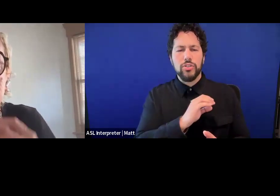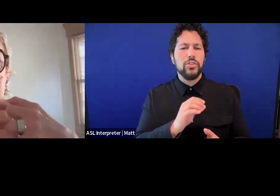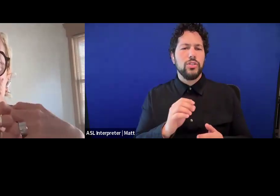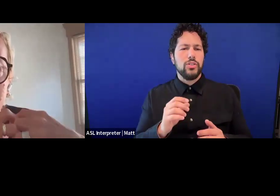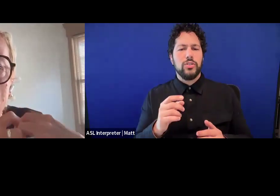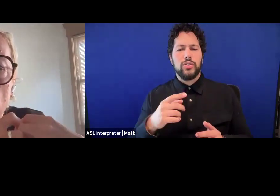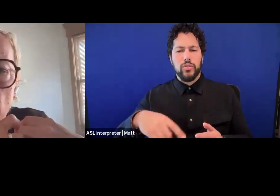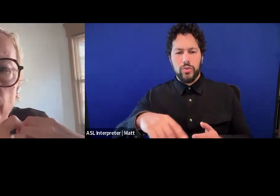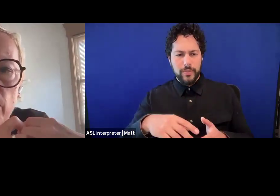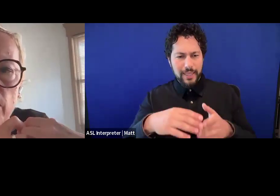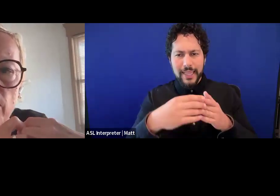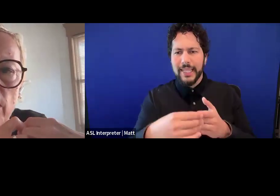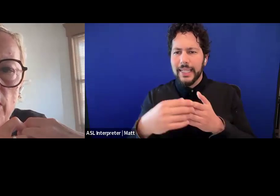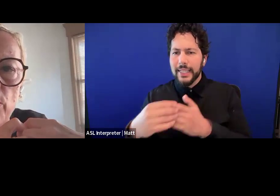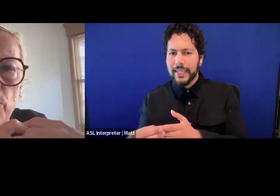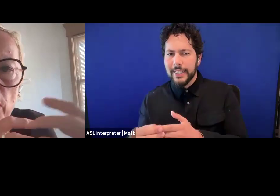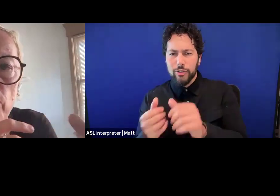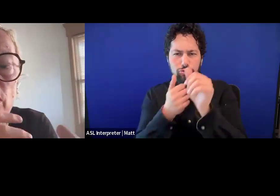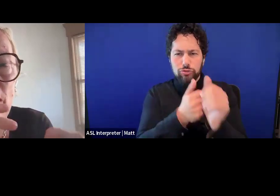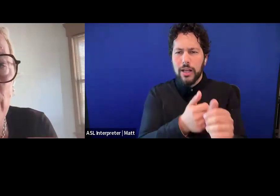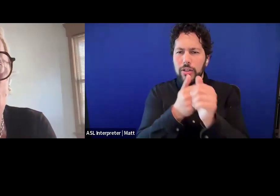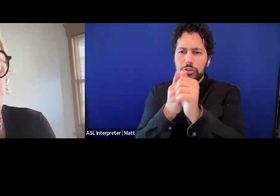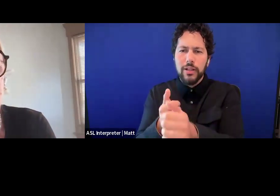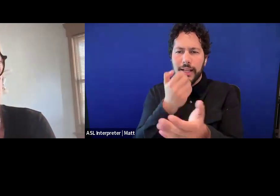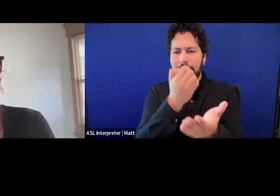Tracking the evidence of leadership approaches as they